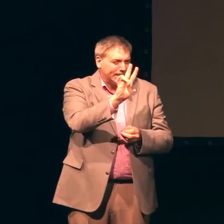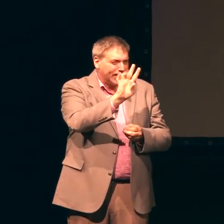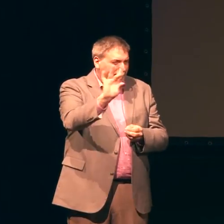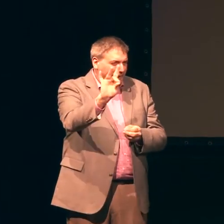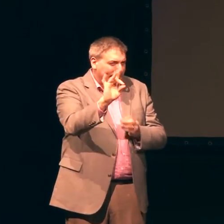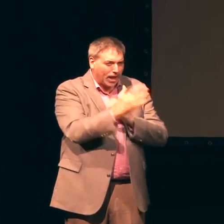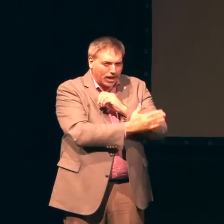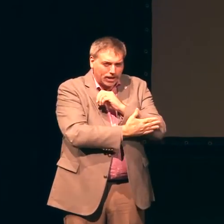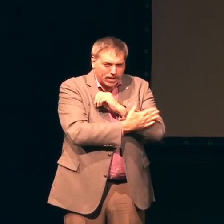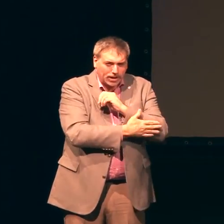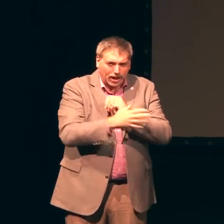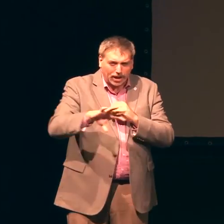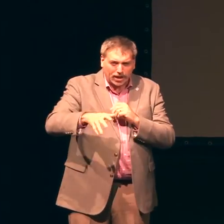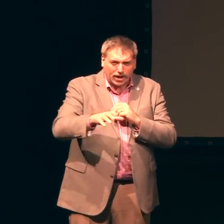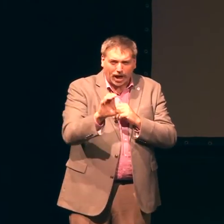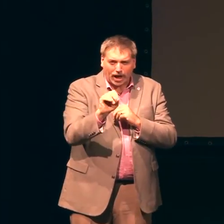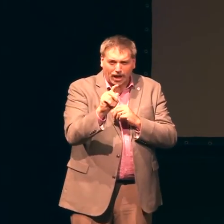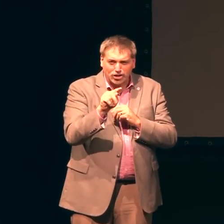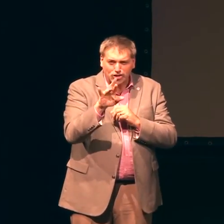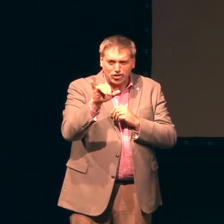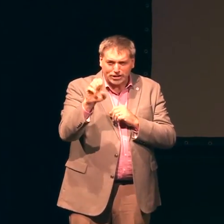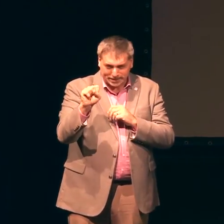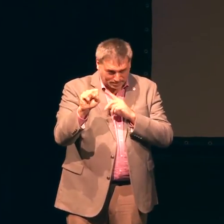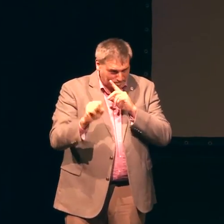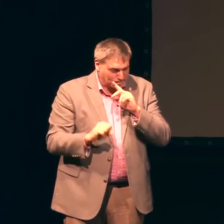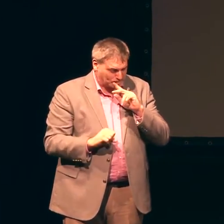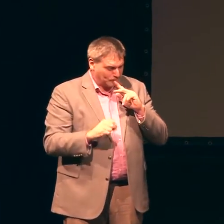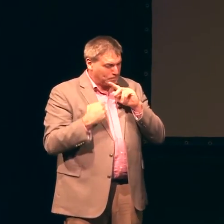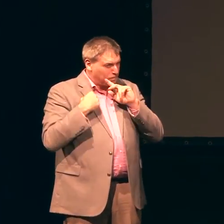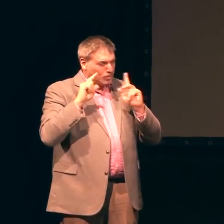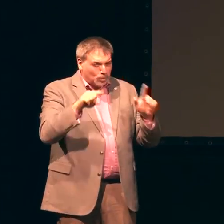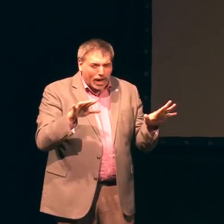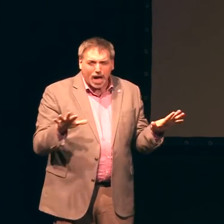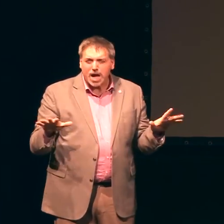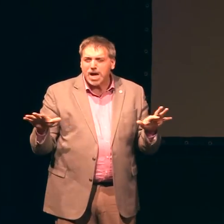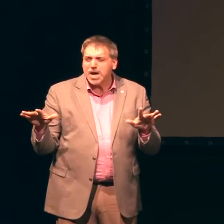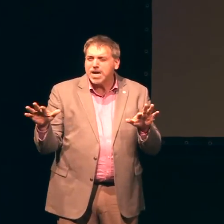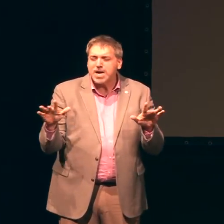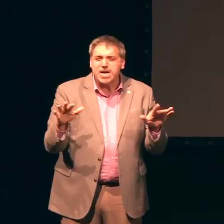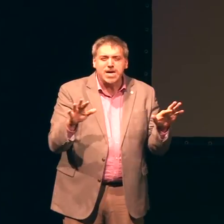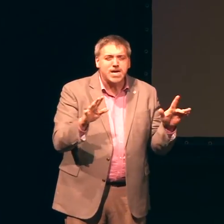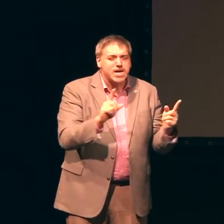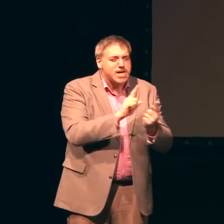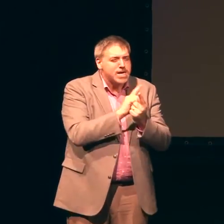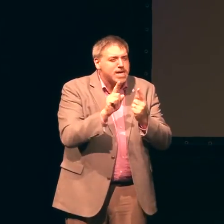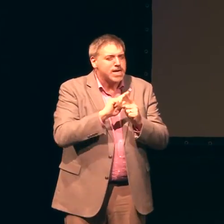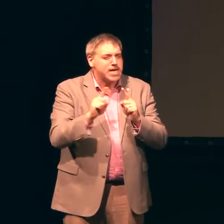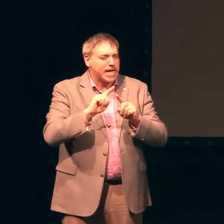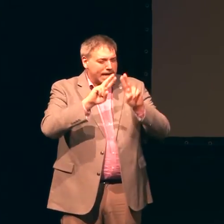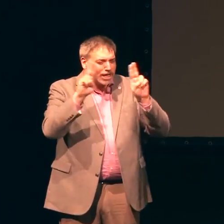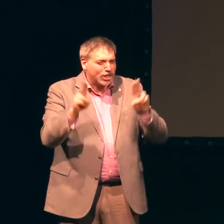people, I think, probably seven or eight countries were involved and through my travels